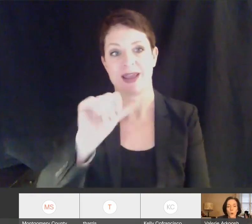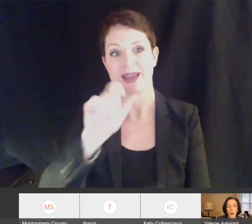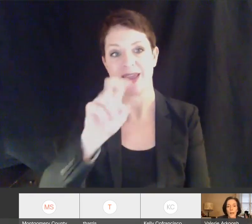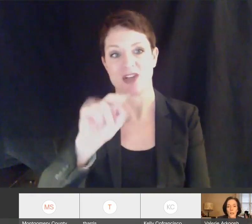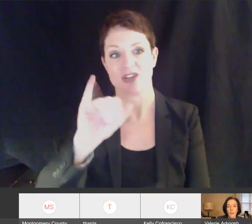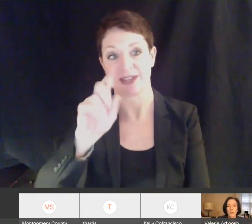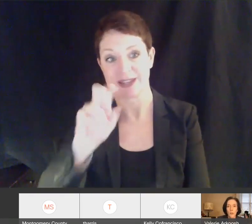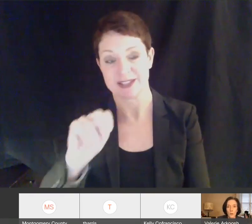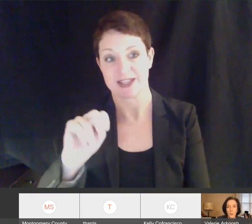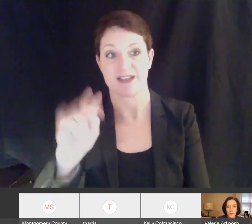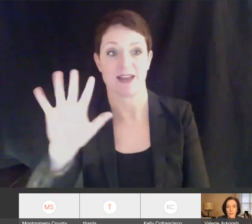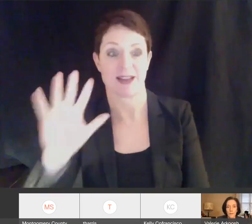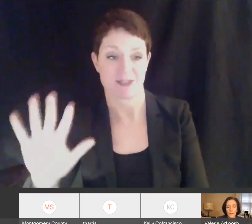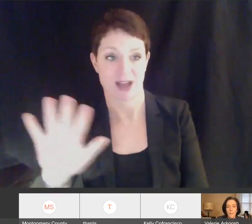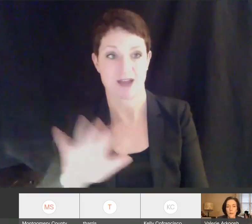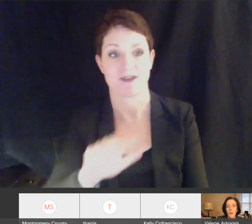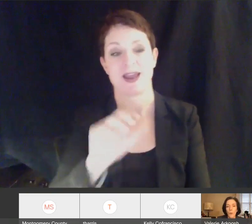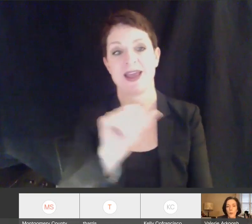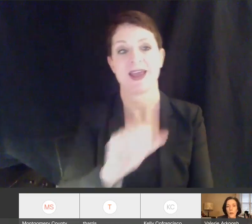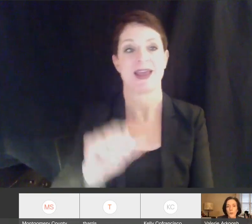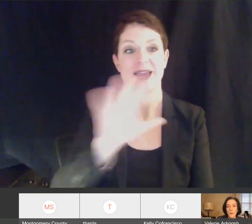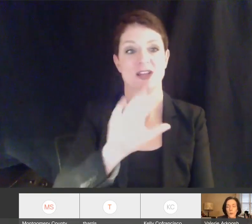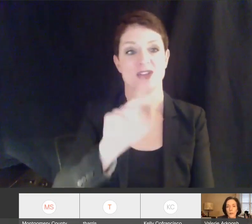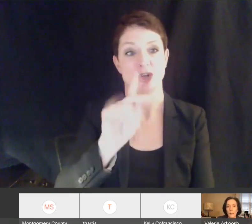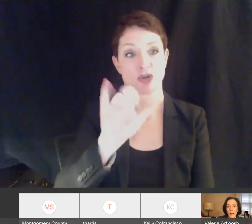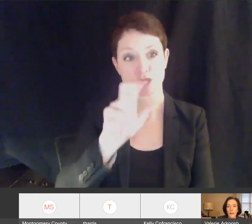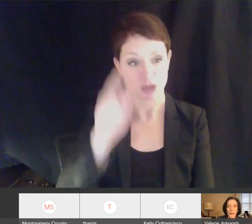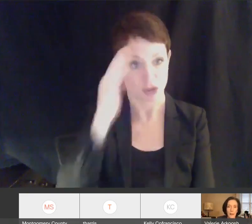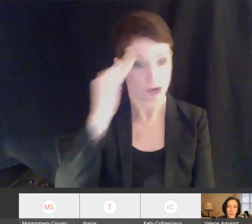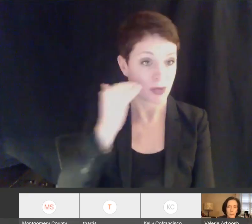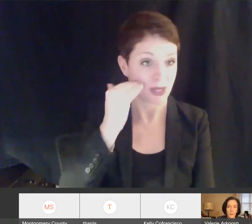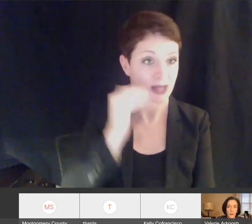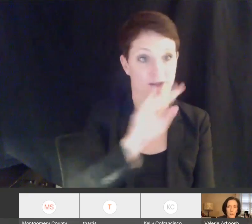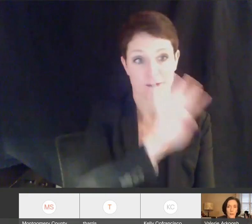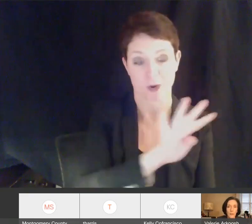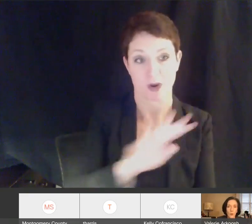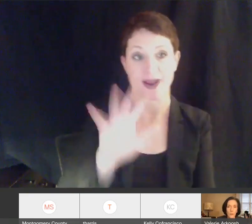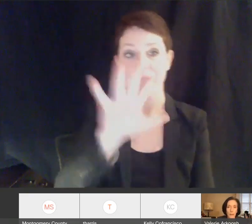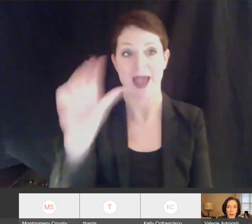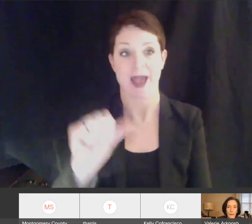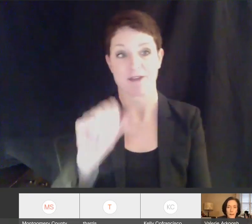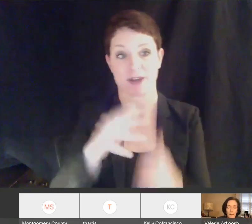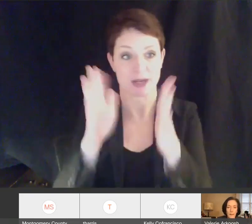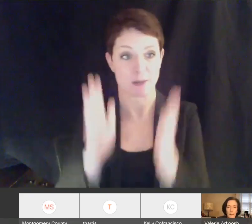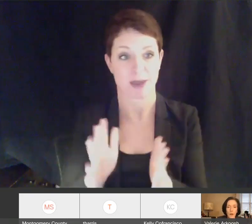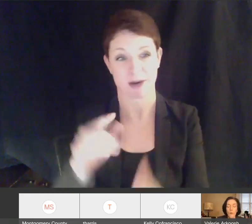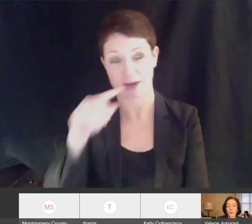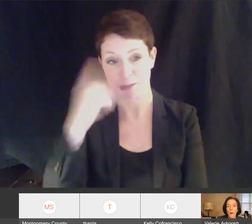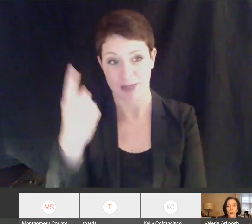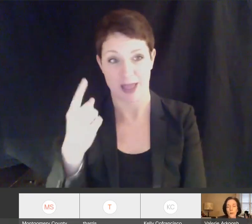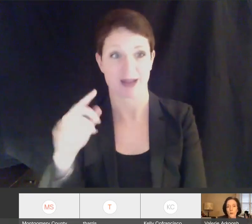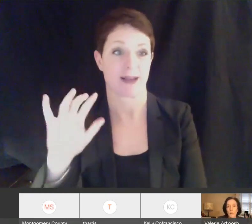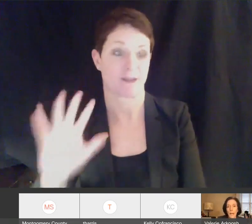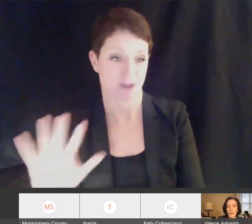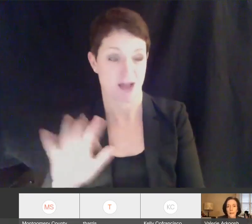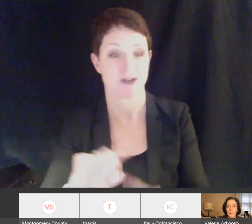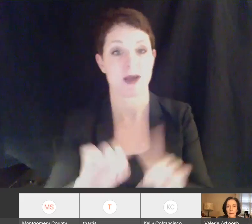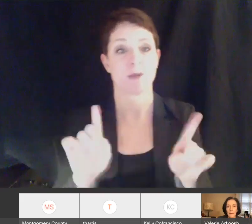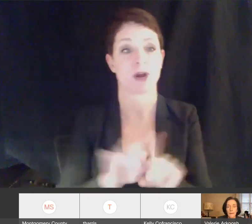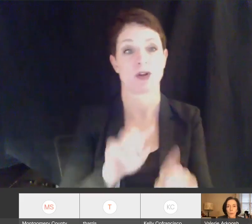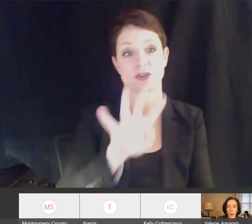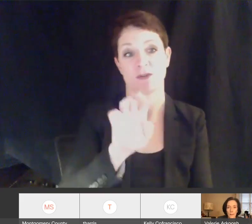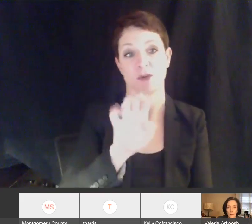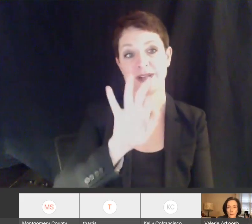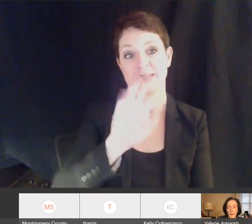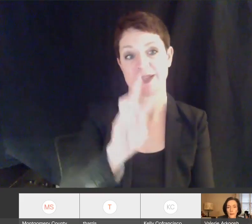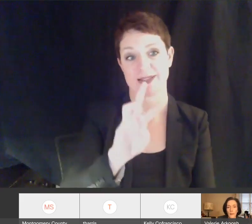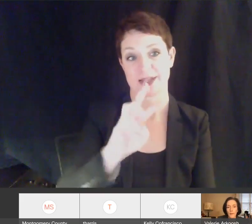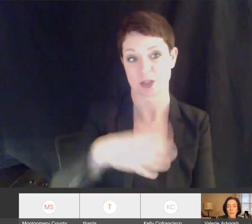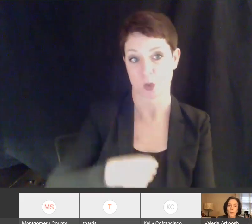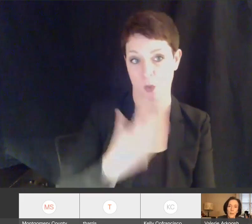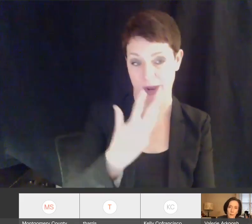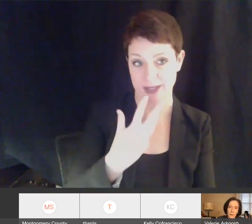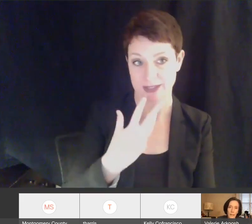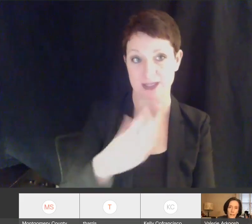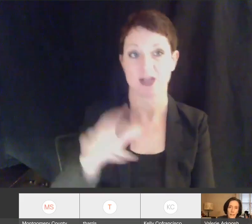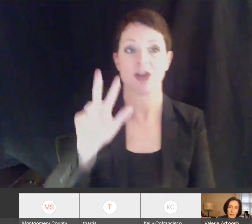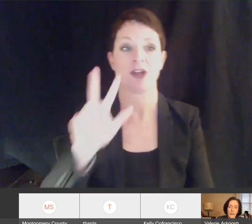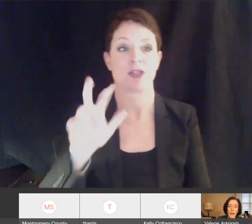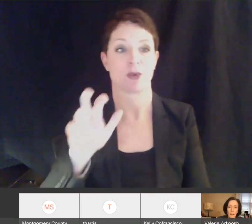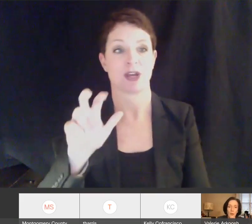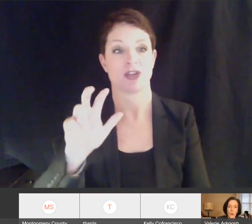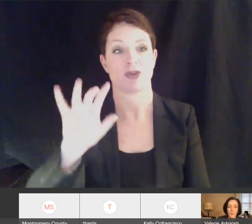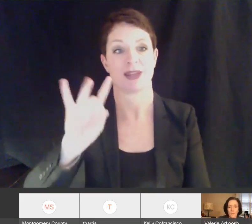four Asian Korean, 129 African American or black, 496 white, and 388 unknown.